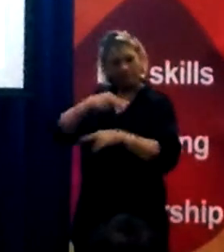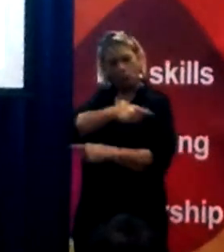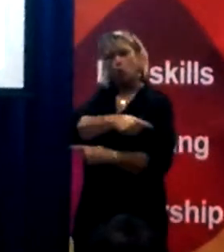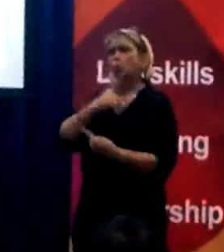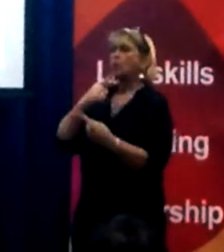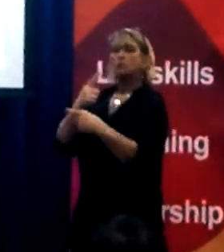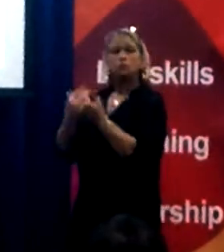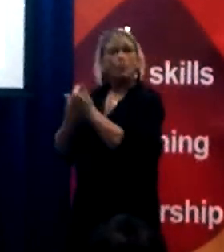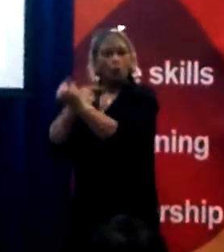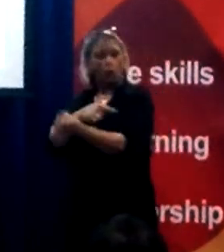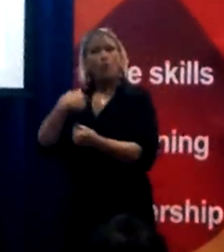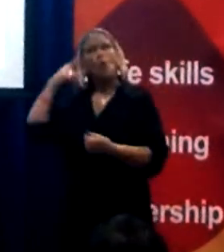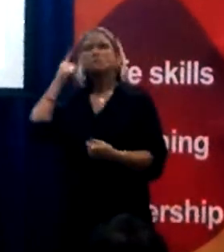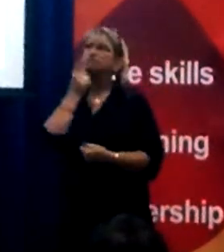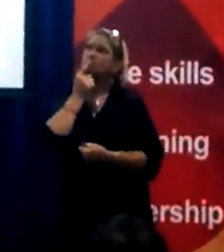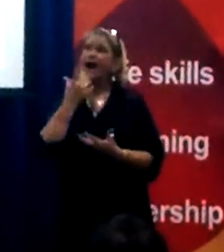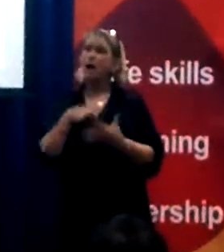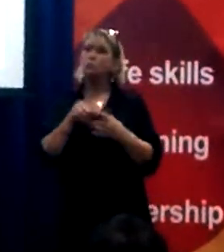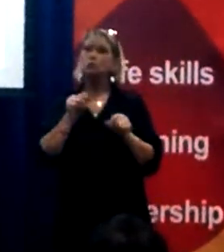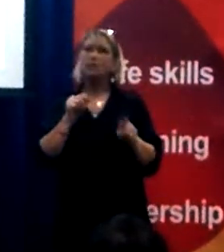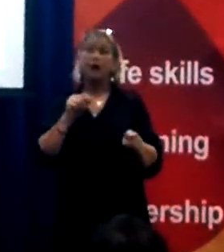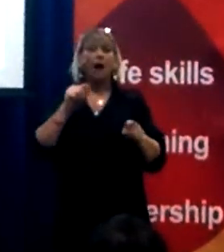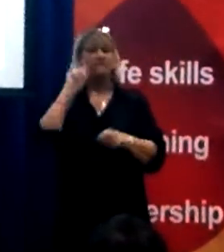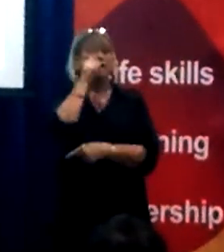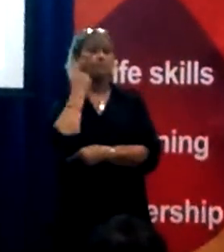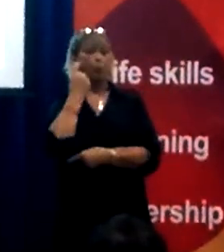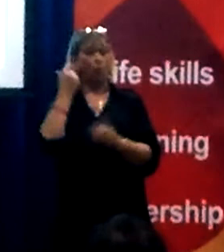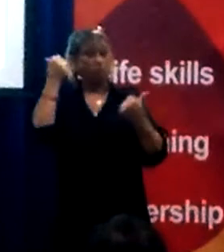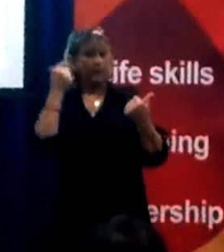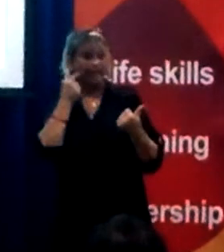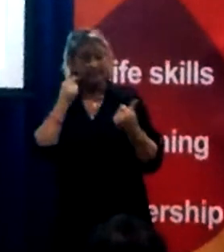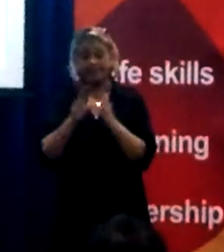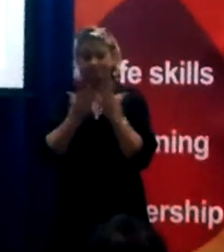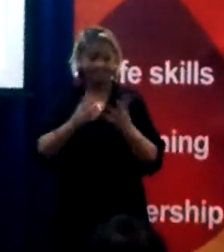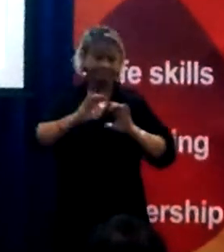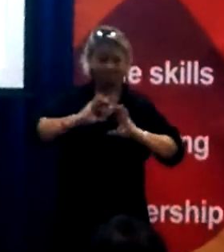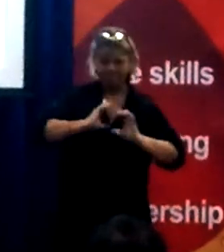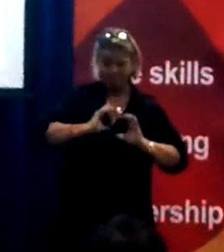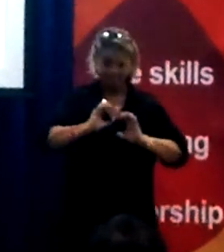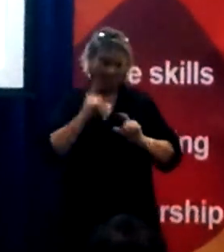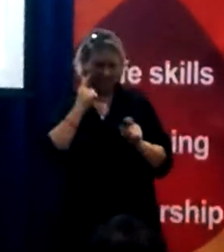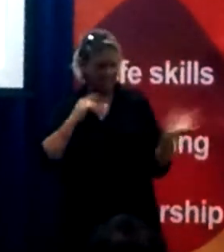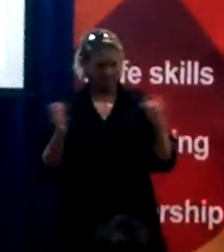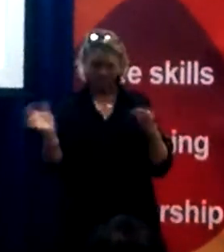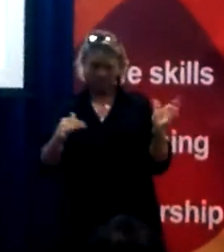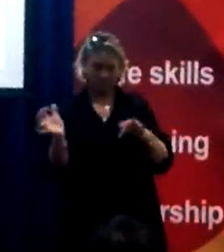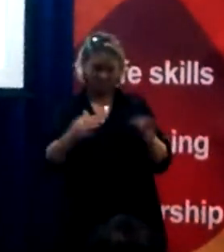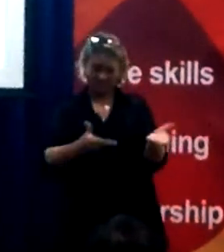We decided to use Facebook, as it was a popular medium for communication and we all found it fairly accessible.